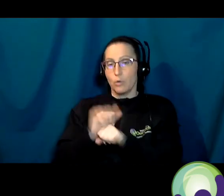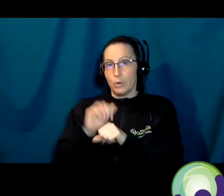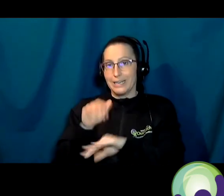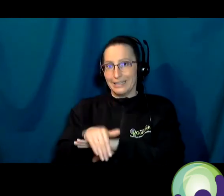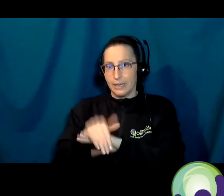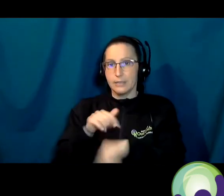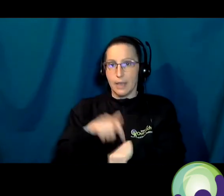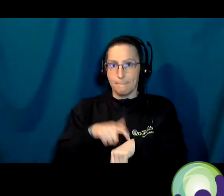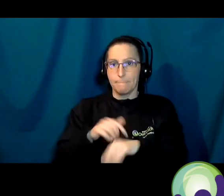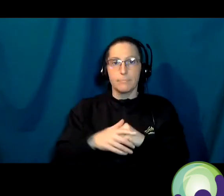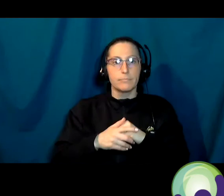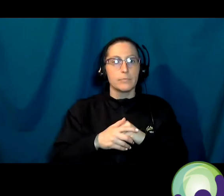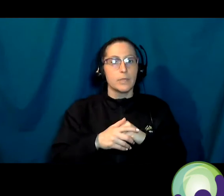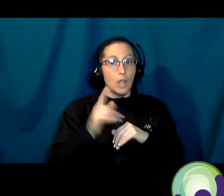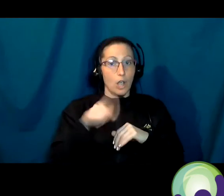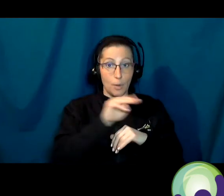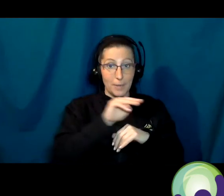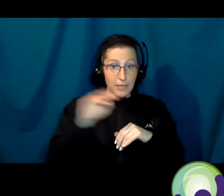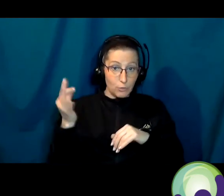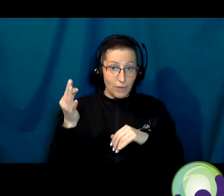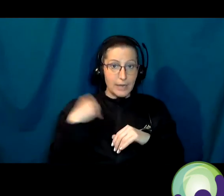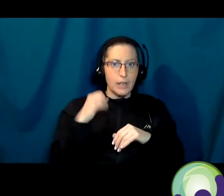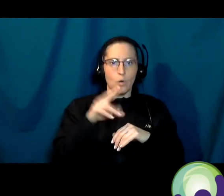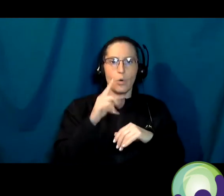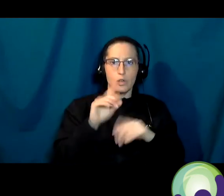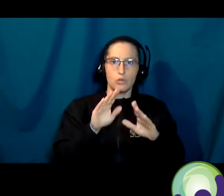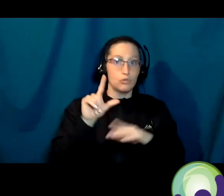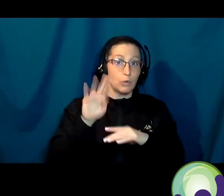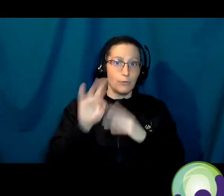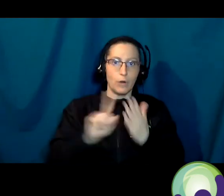And are you a Monday through Friday operation? Or are you really a 24/7?